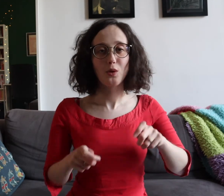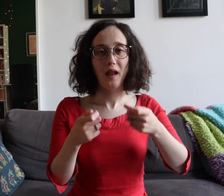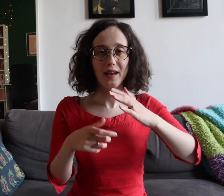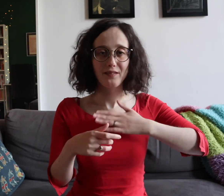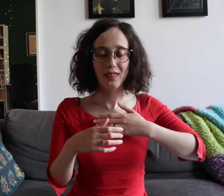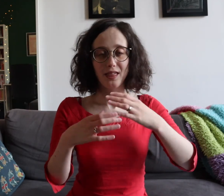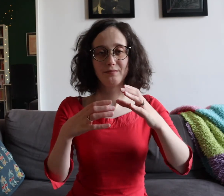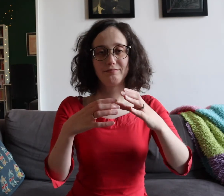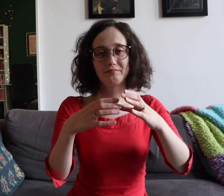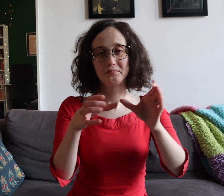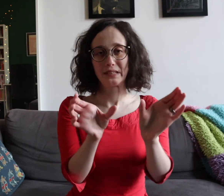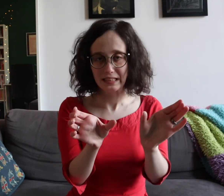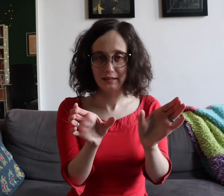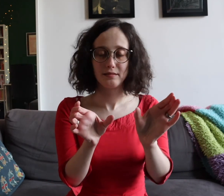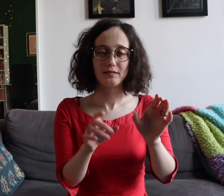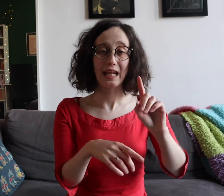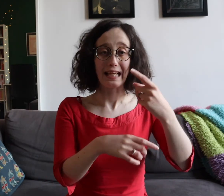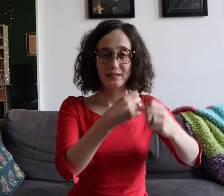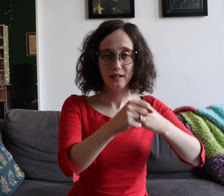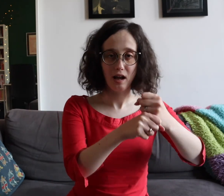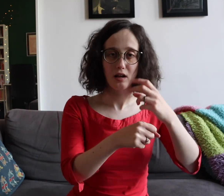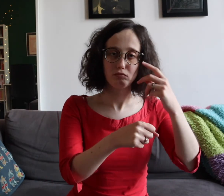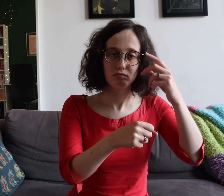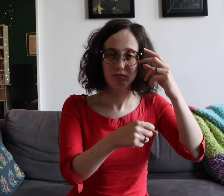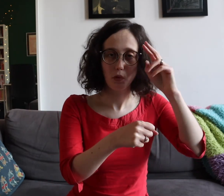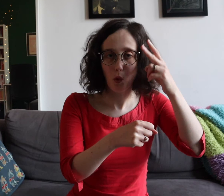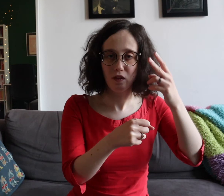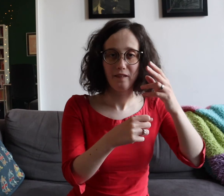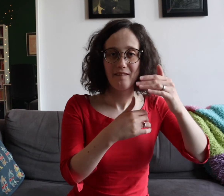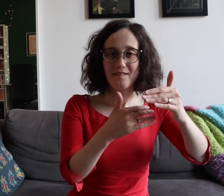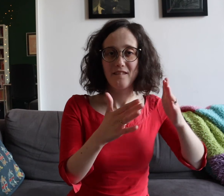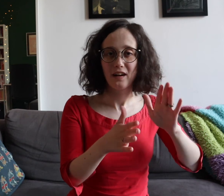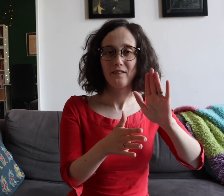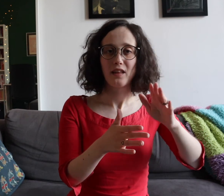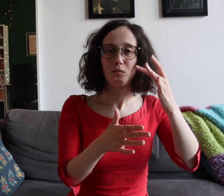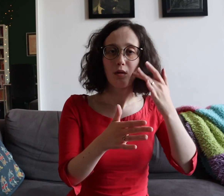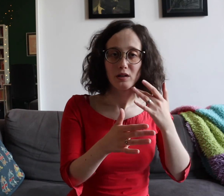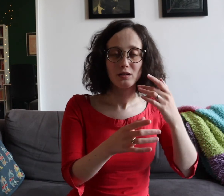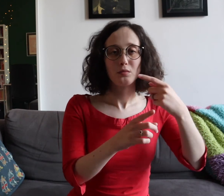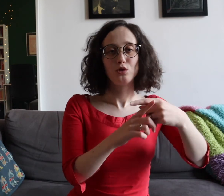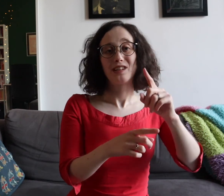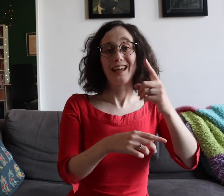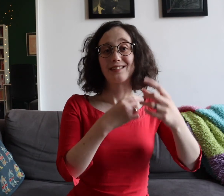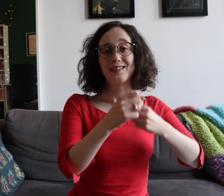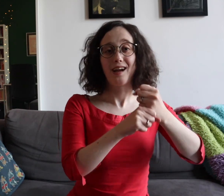So I divided up my master's programme. In the first year I just took all the master's courses, and the first year